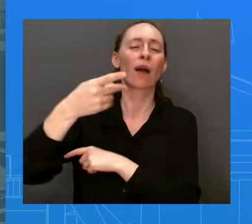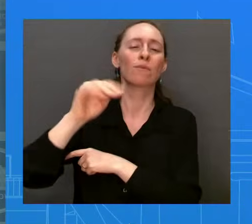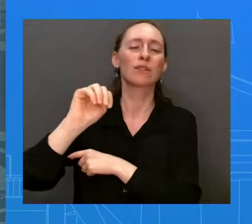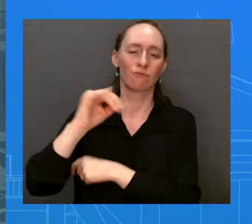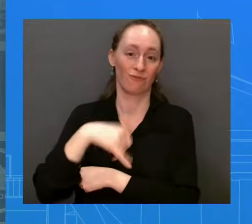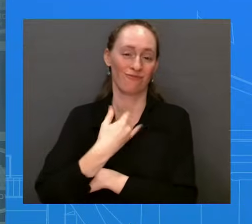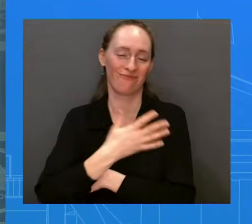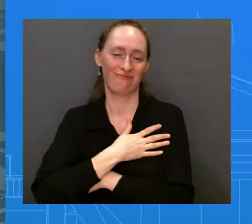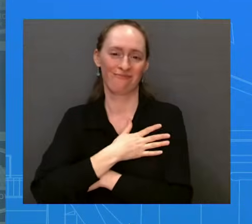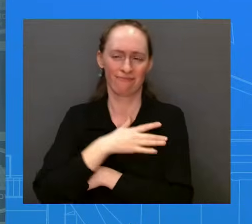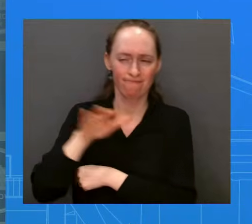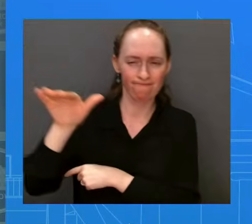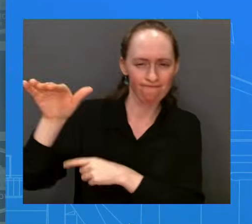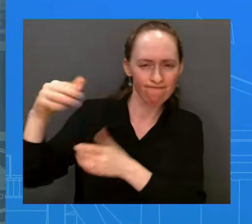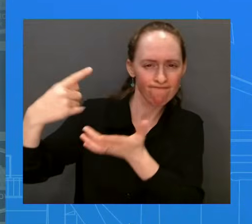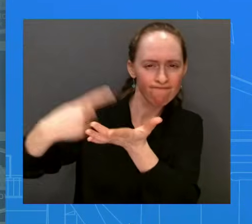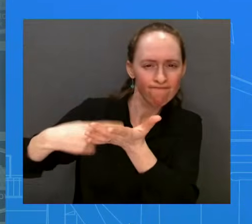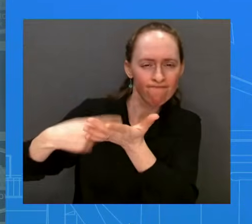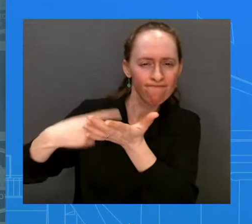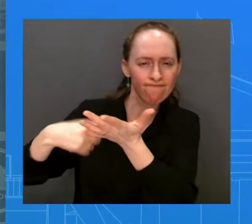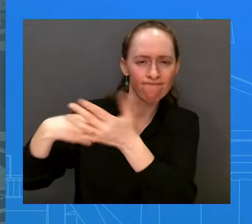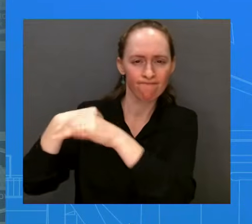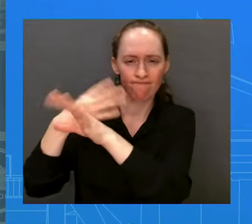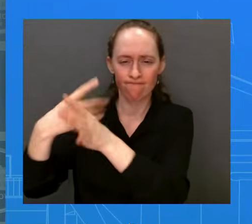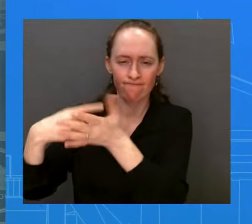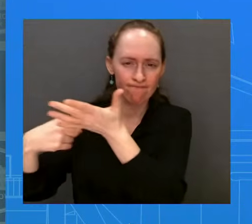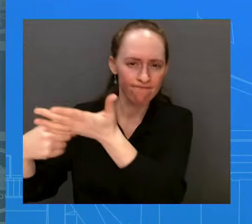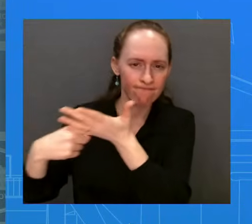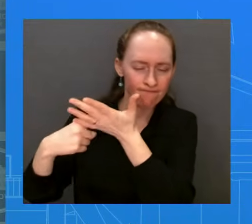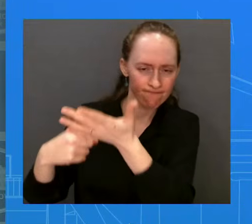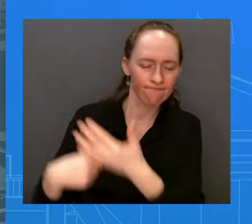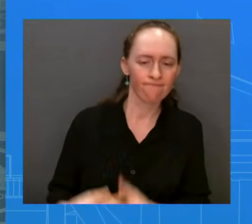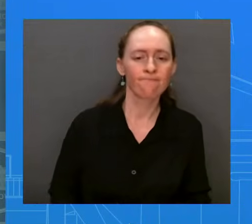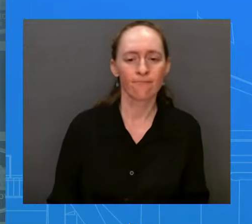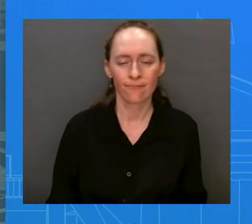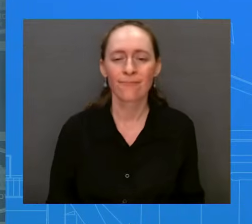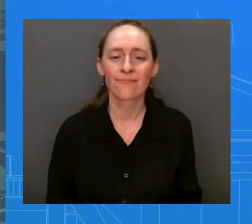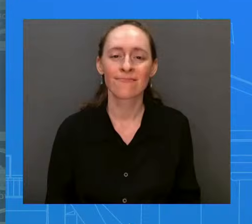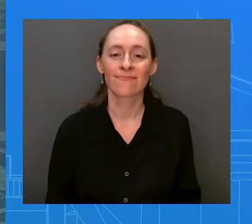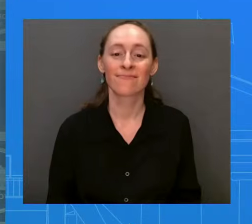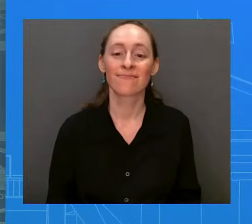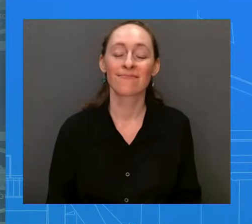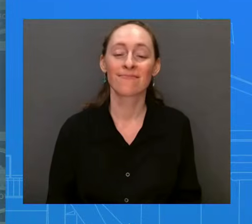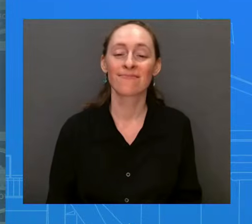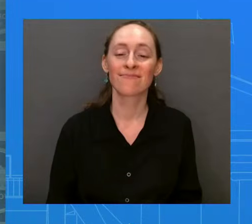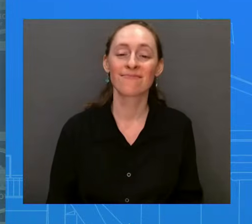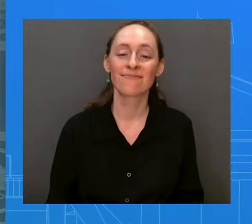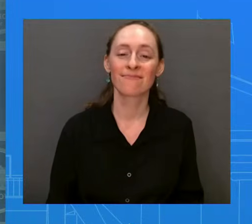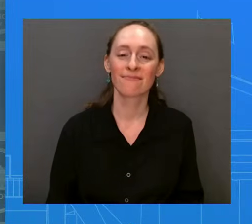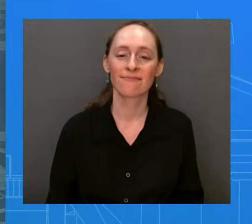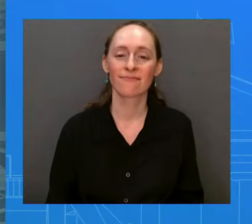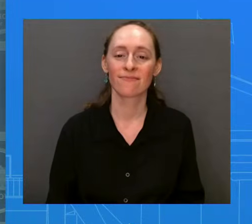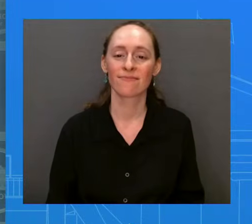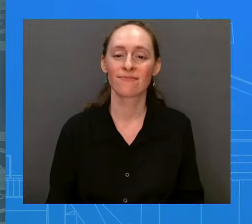As we have said, we do not assess that these most recent objects posed any direct threat to people on the ground,